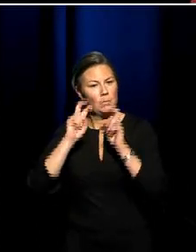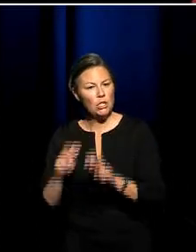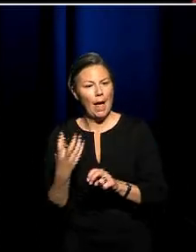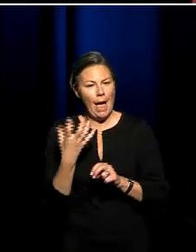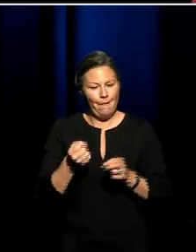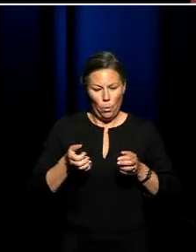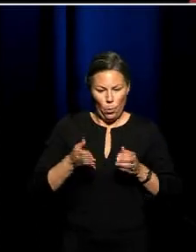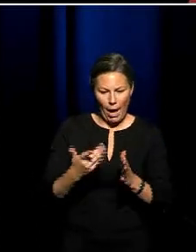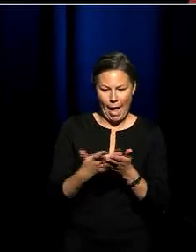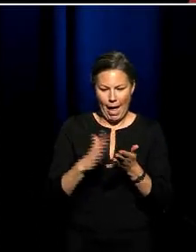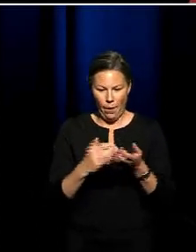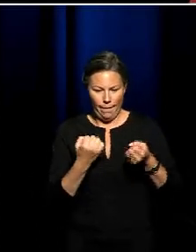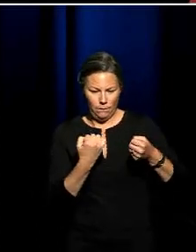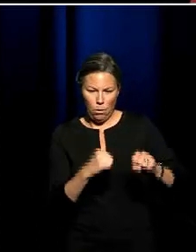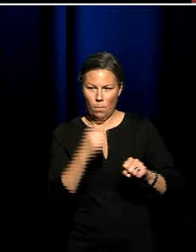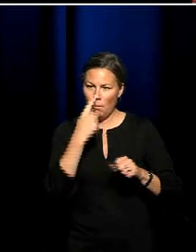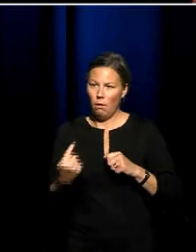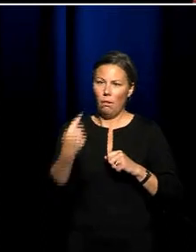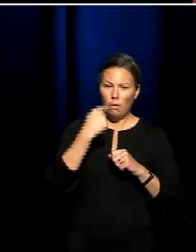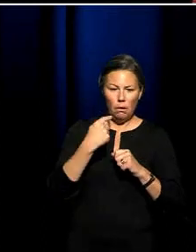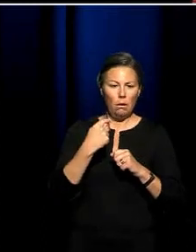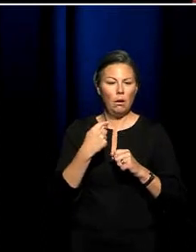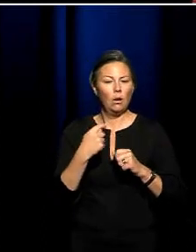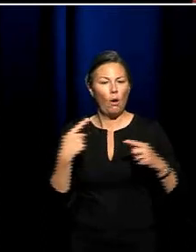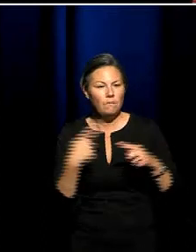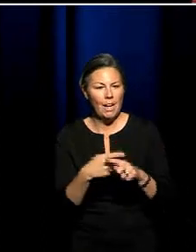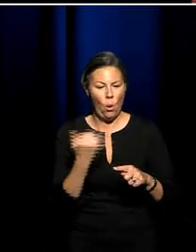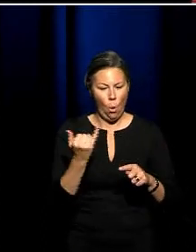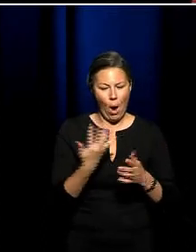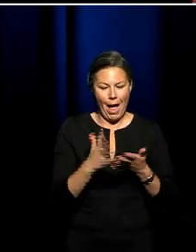apprehensions of bias. Fourthly, the Act, the Royal Commissions Act states of the